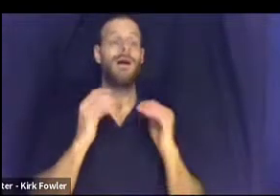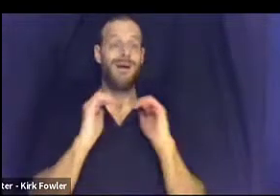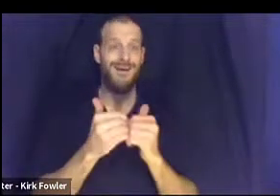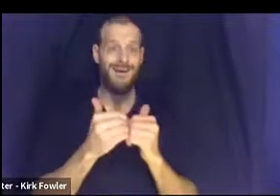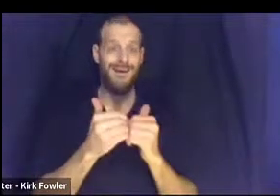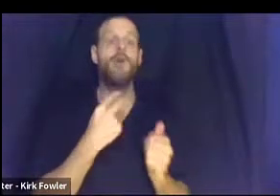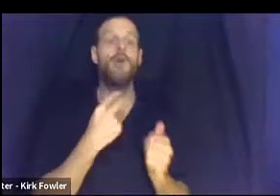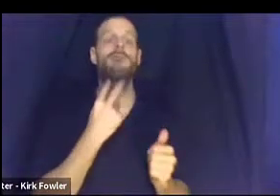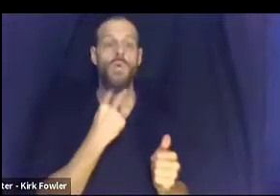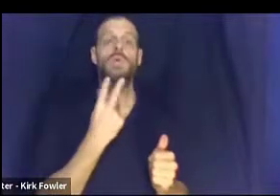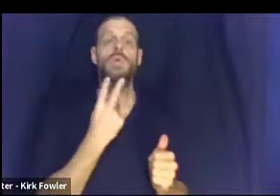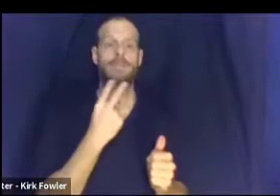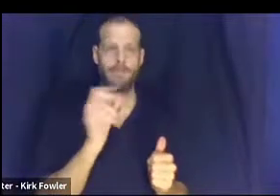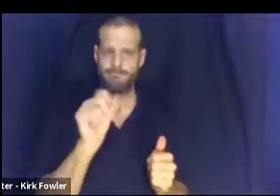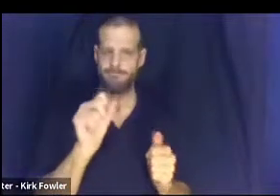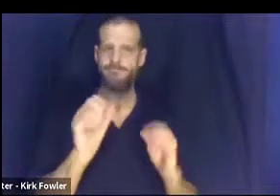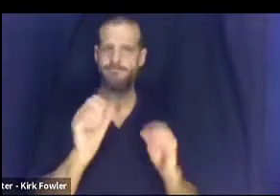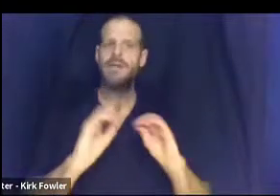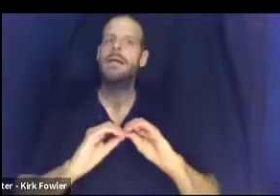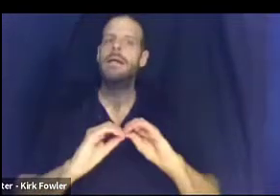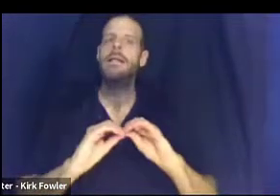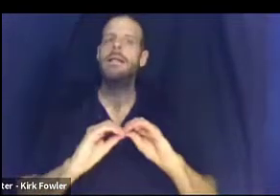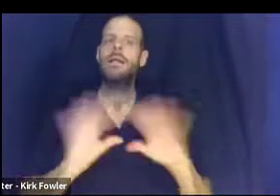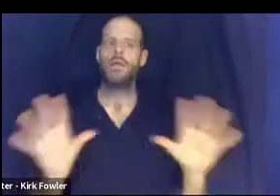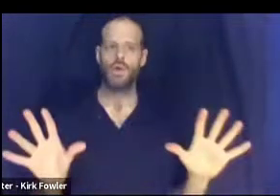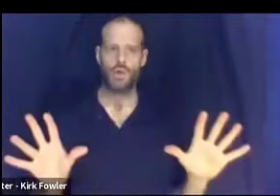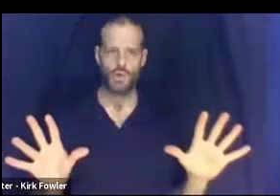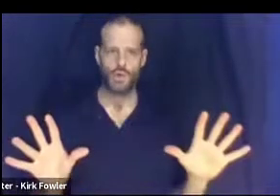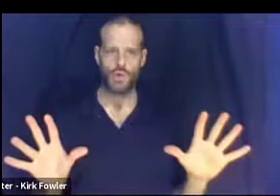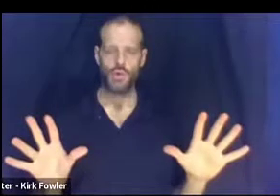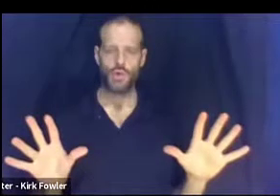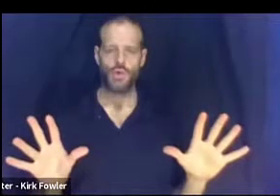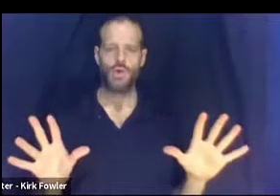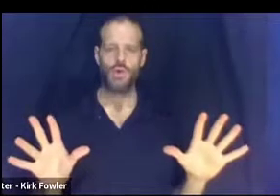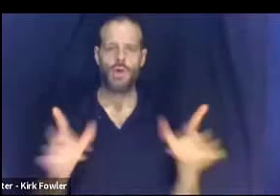it's very clear, very clear language that she's using.